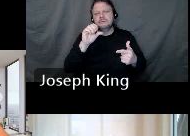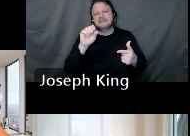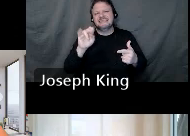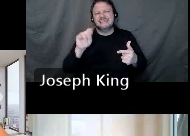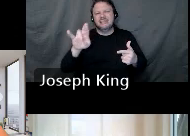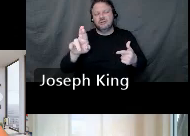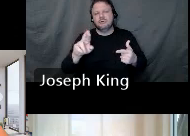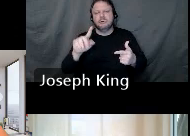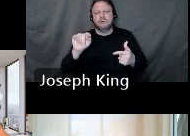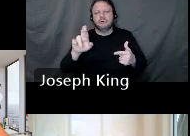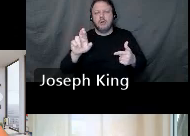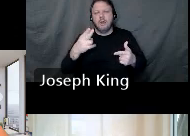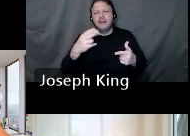legislature delegates.